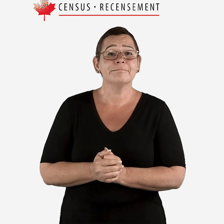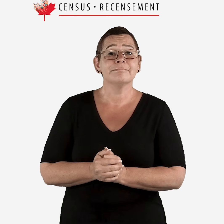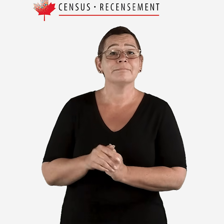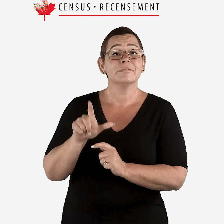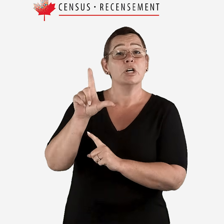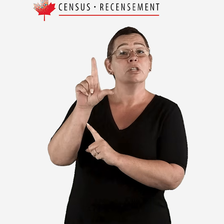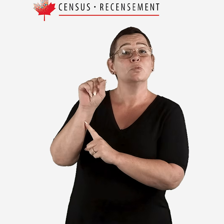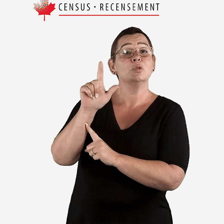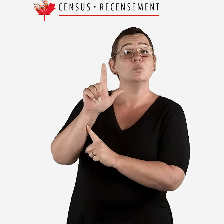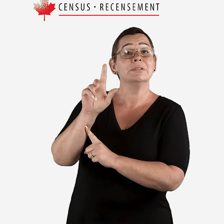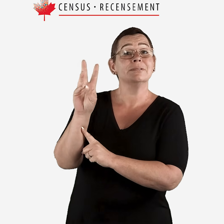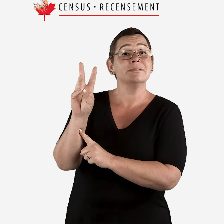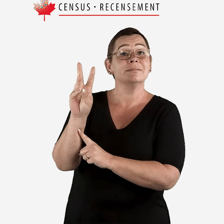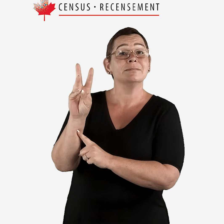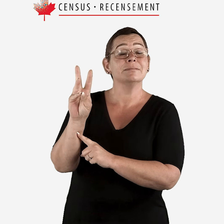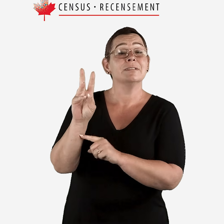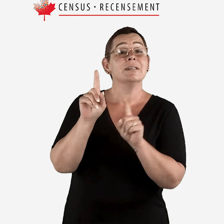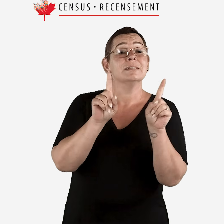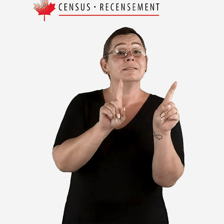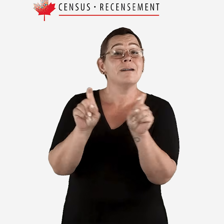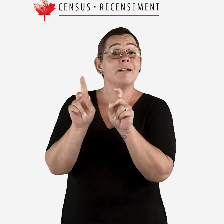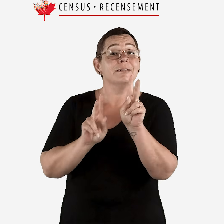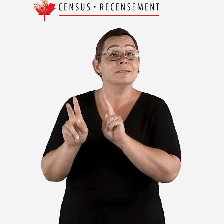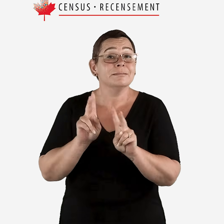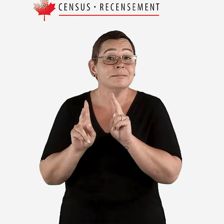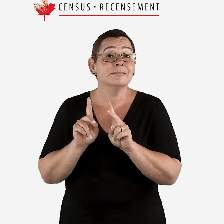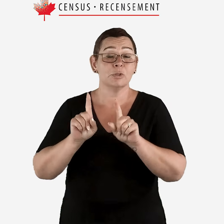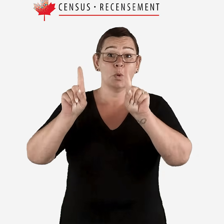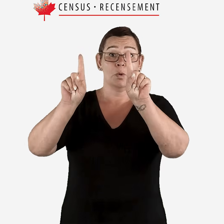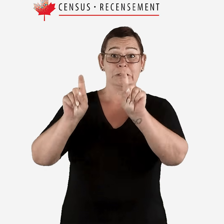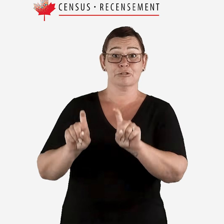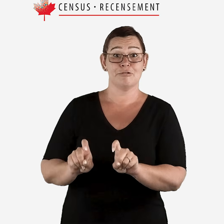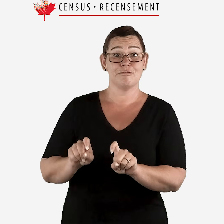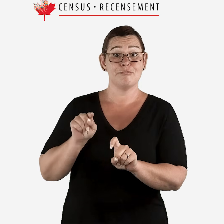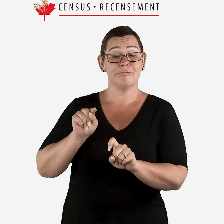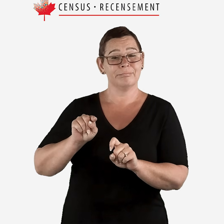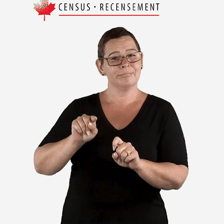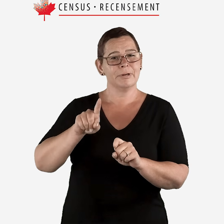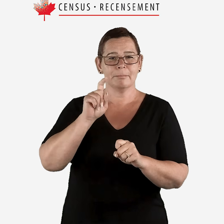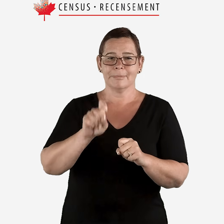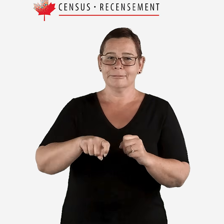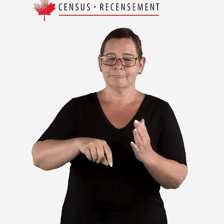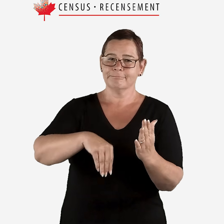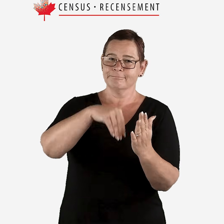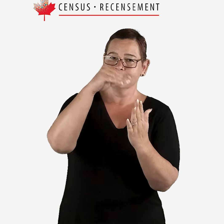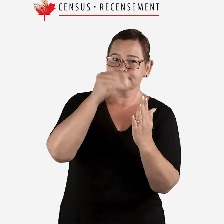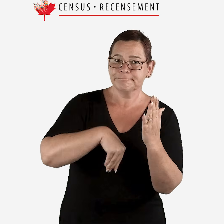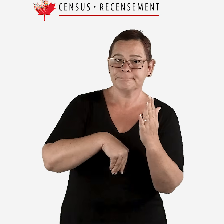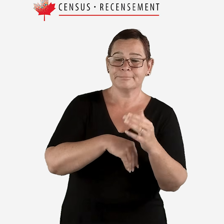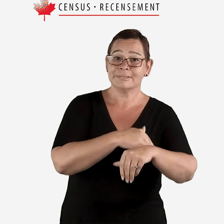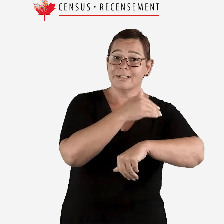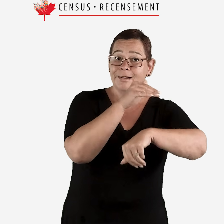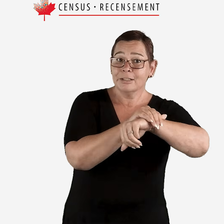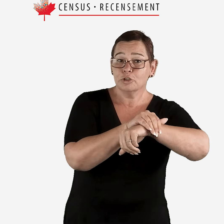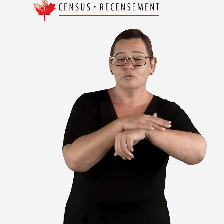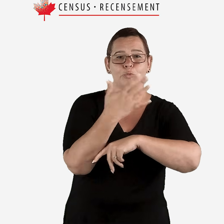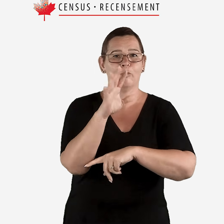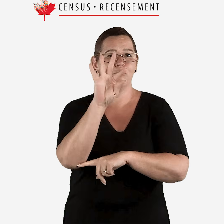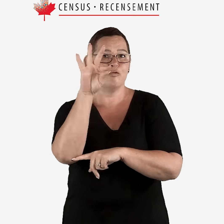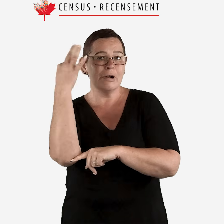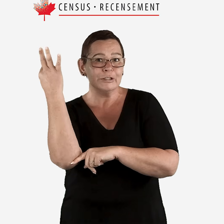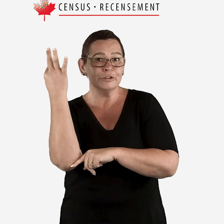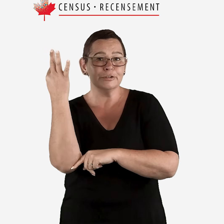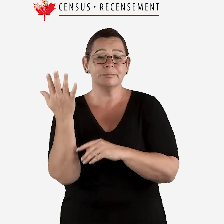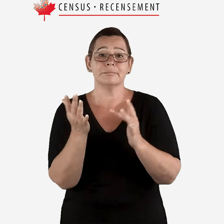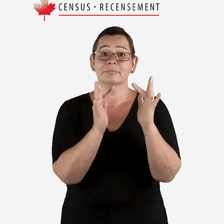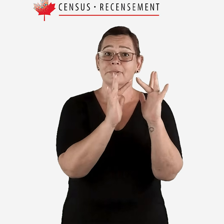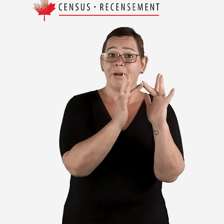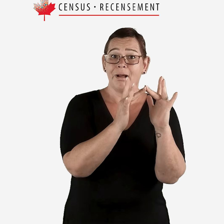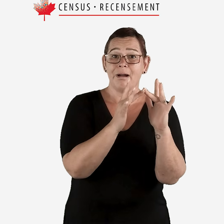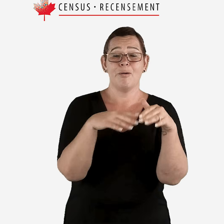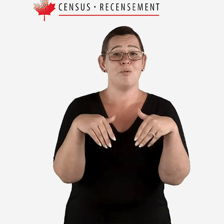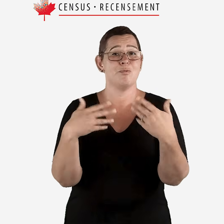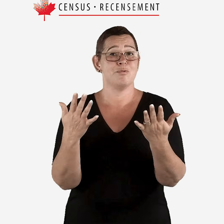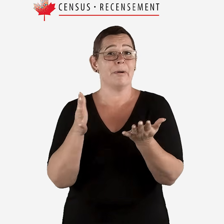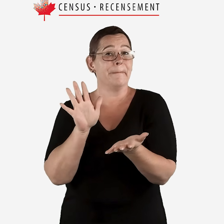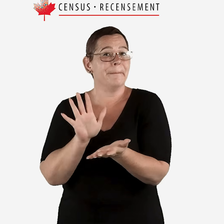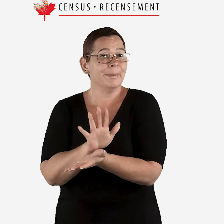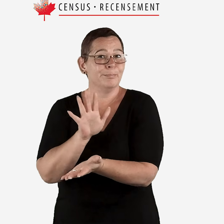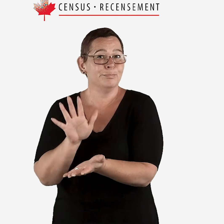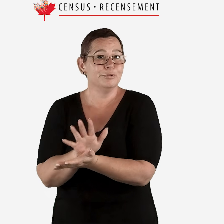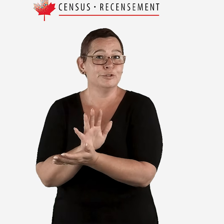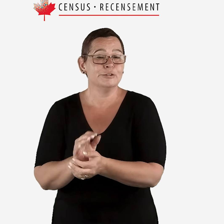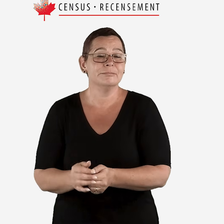A 2026 Census questionnaire must be completed in English or in French, online or on paper.